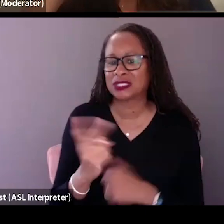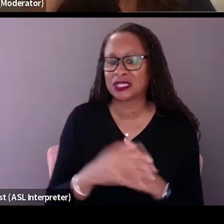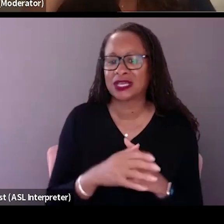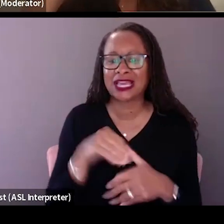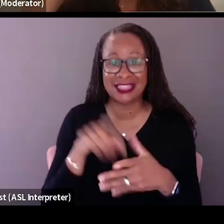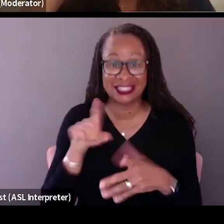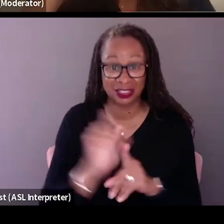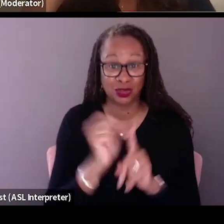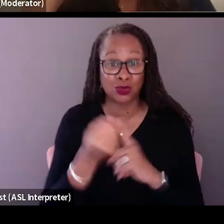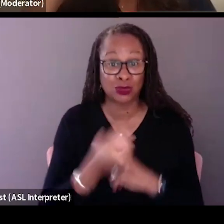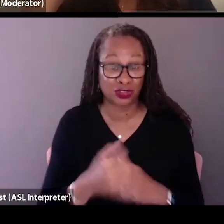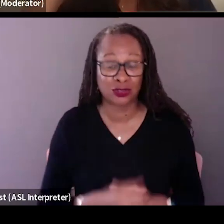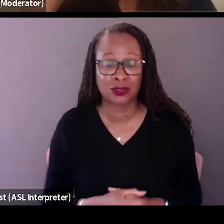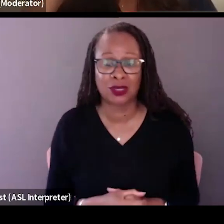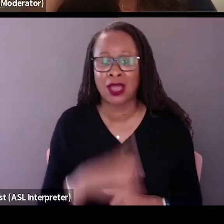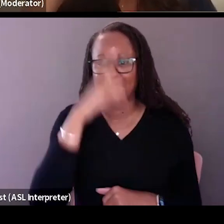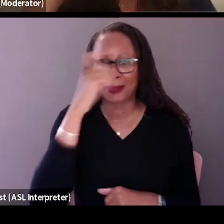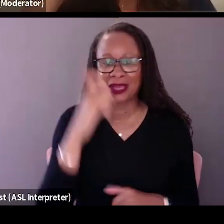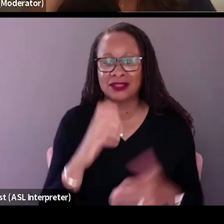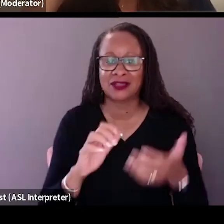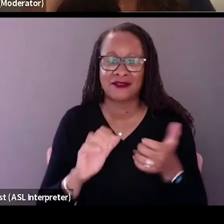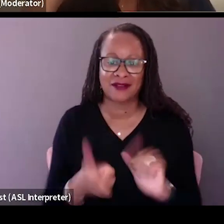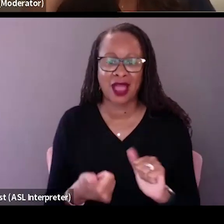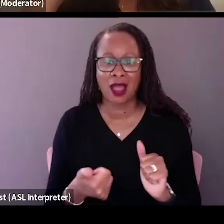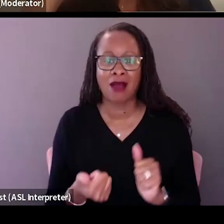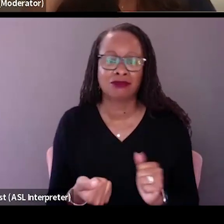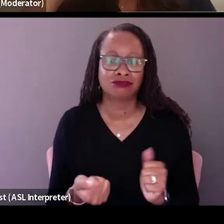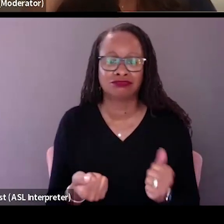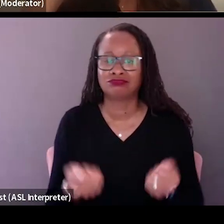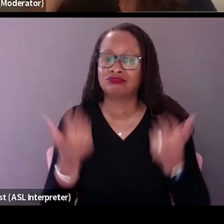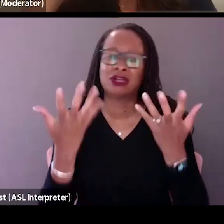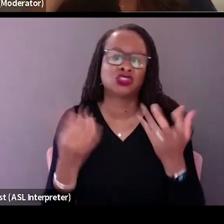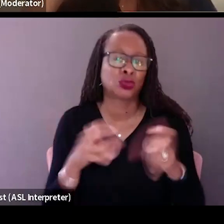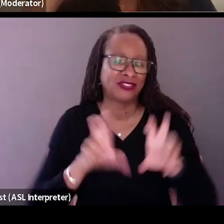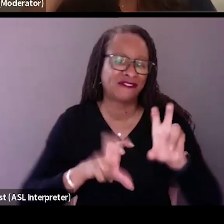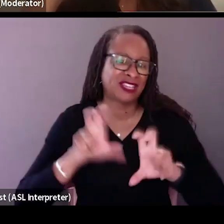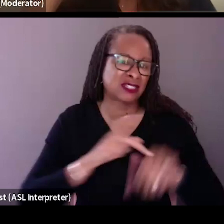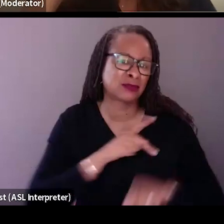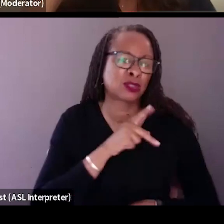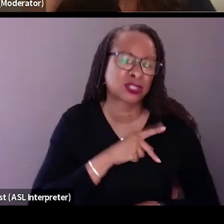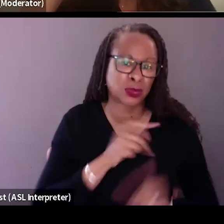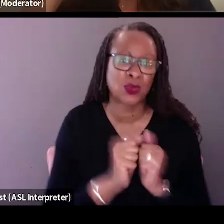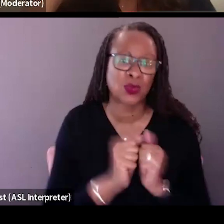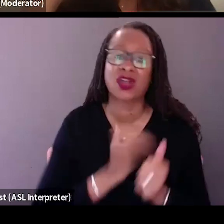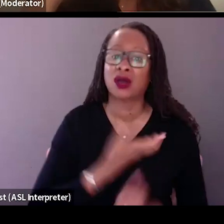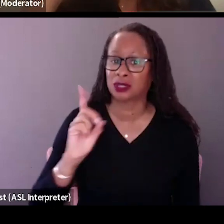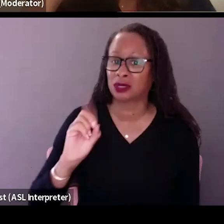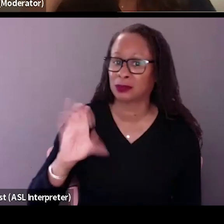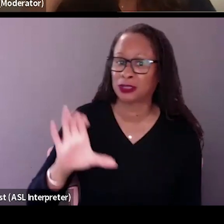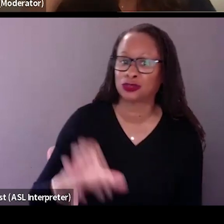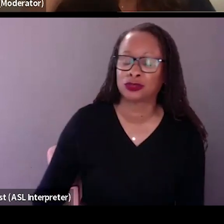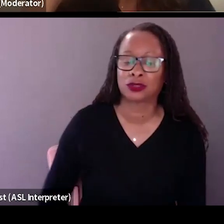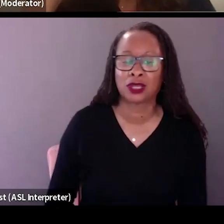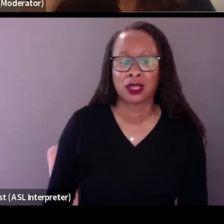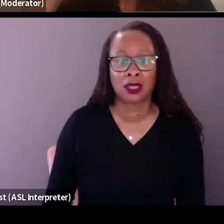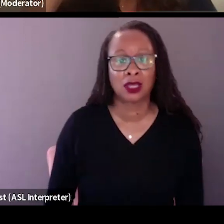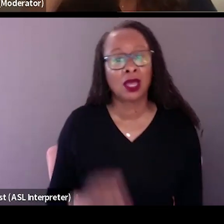because of, you know, how much we had invested personally. Right. Michael, what about you? Yeah, no, it was surreal.